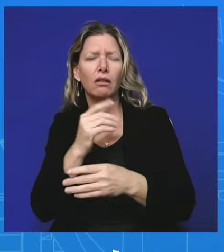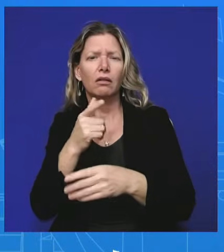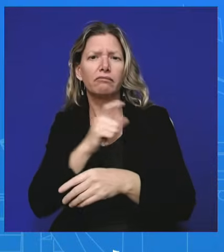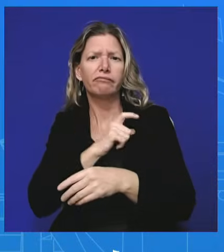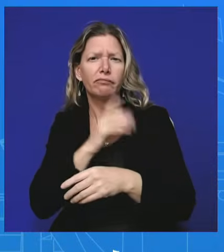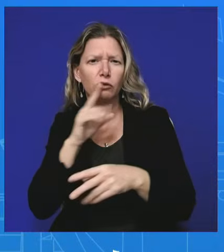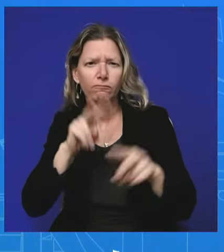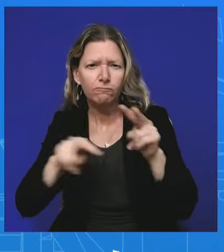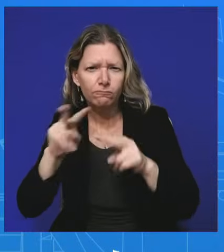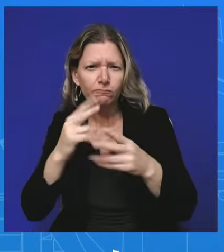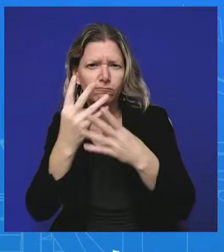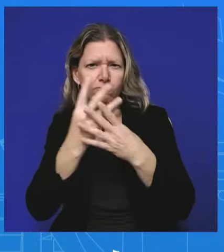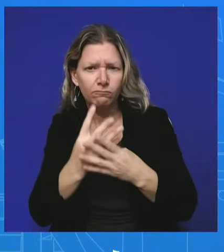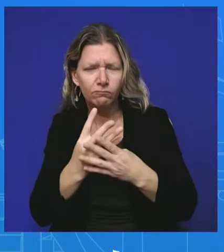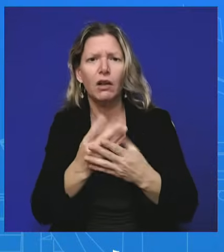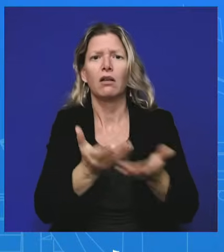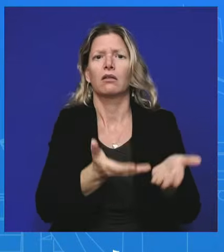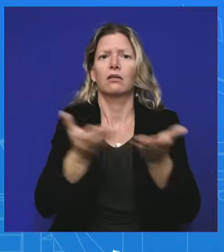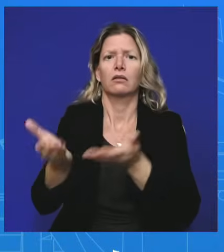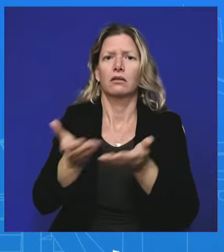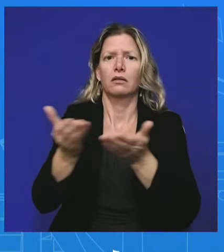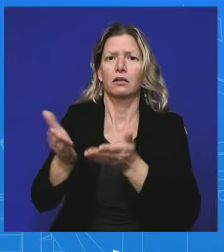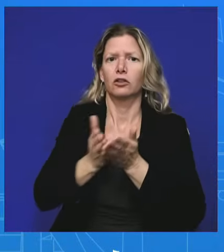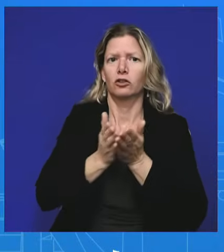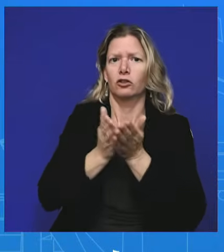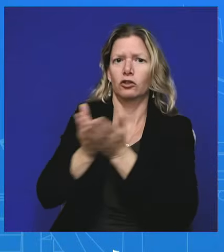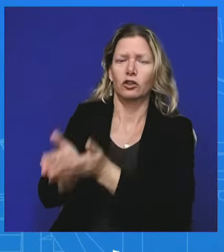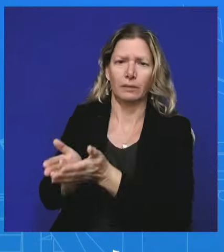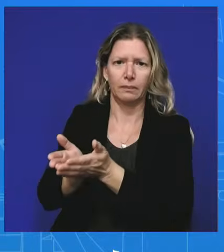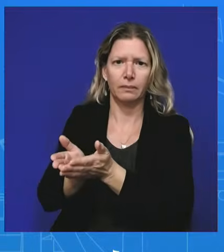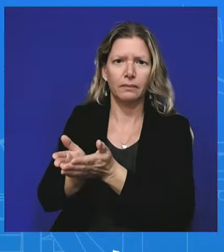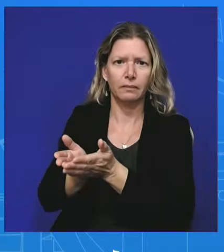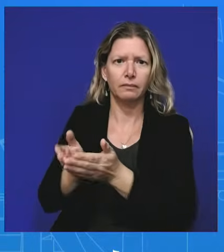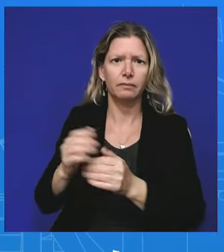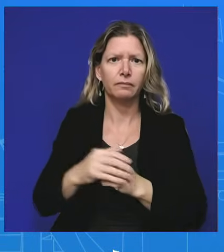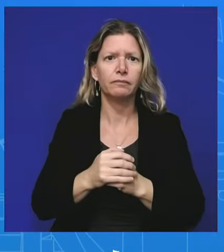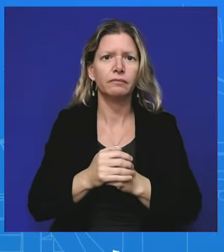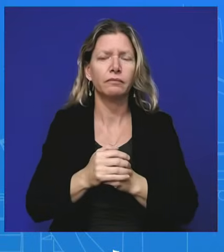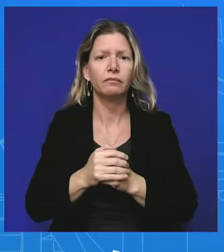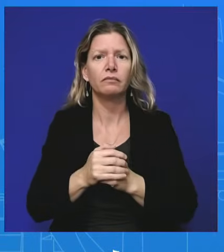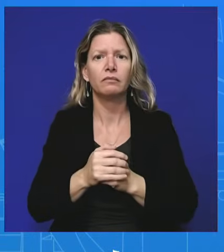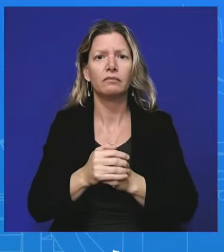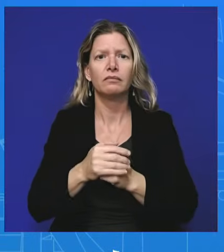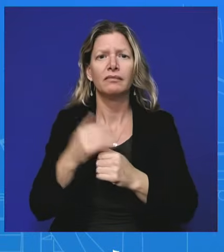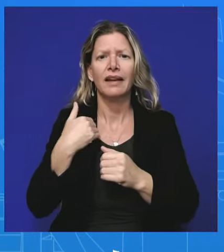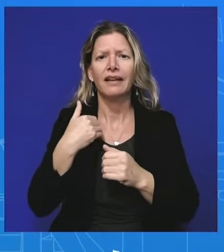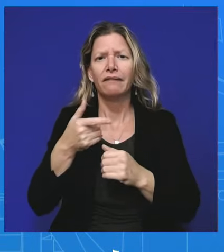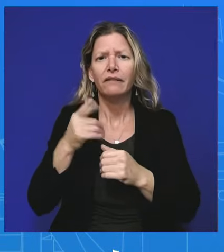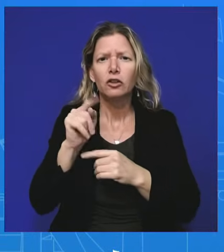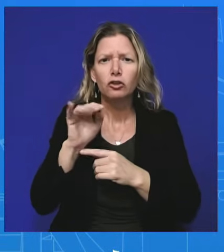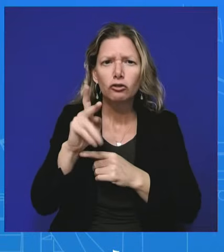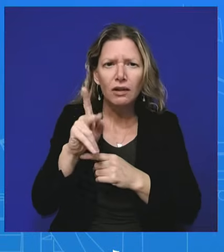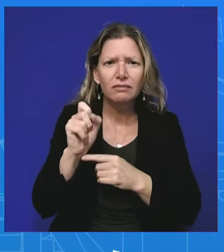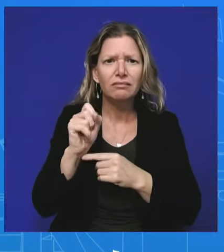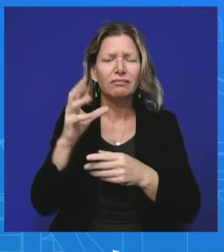the first truck includes palates from the UAE, as a matter of fact, heading across that causeway -- that temporary causeway onto the beach.